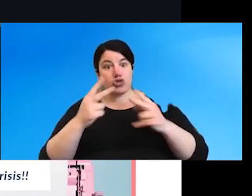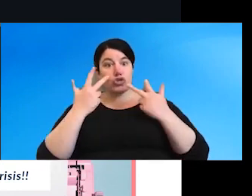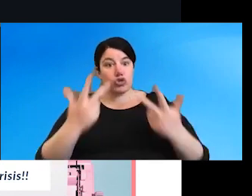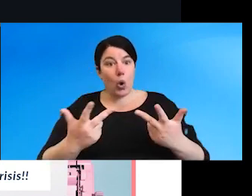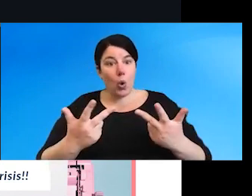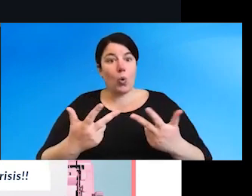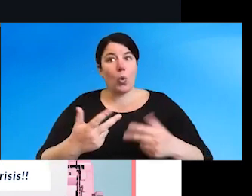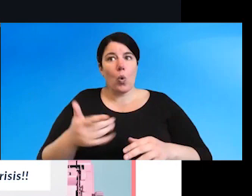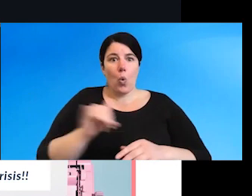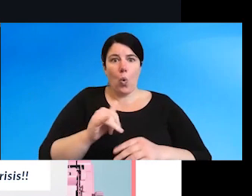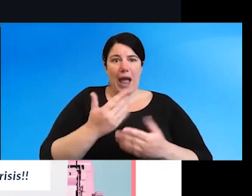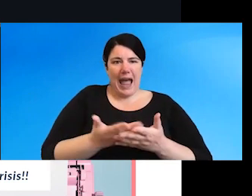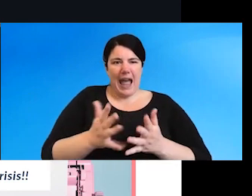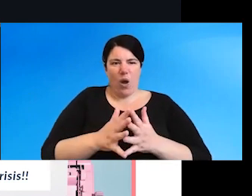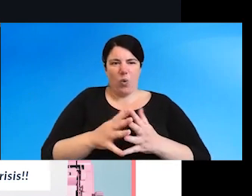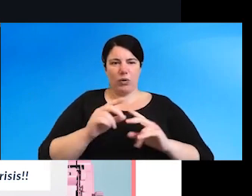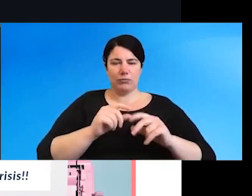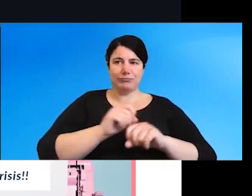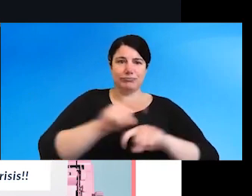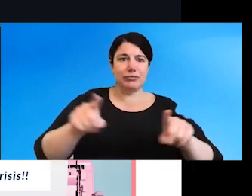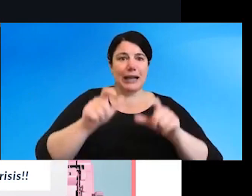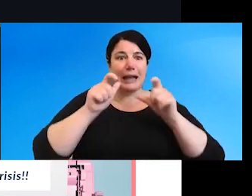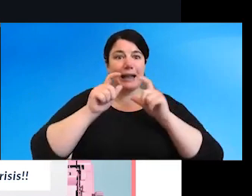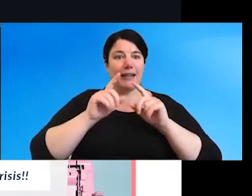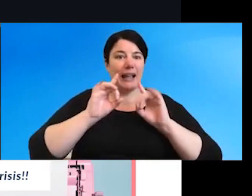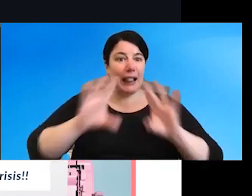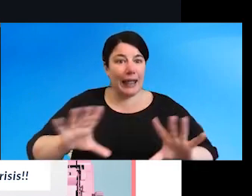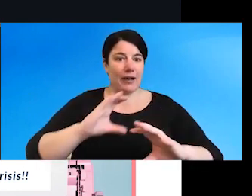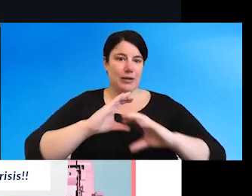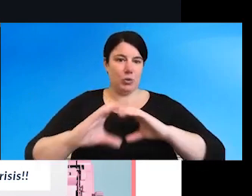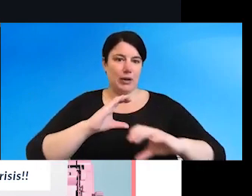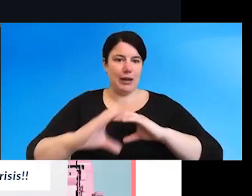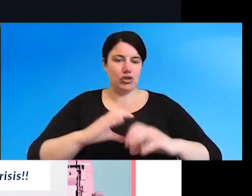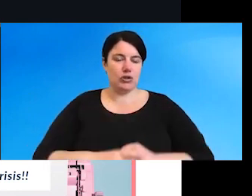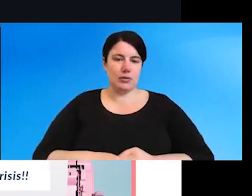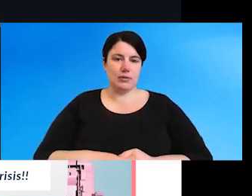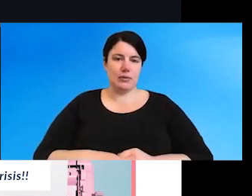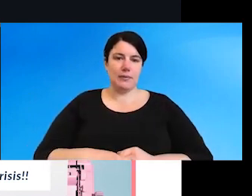clear as possible? And sadly, also, thinking through where - where